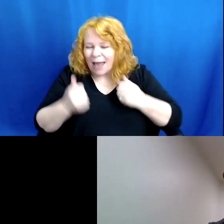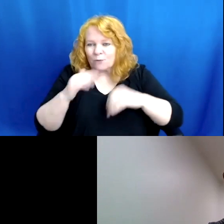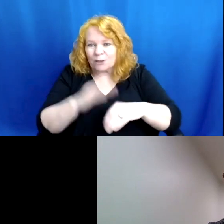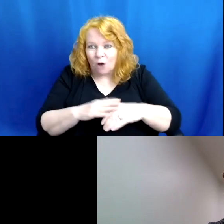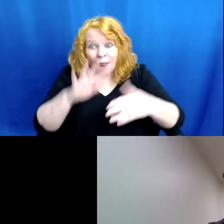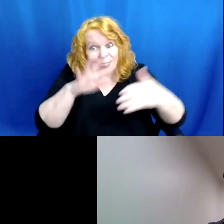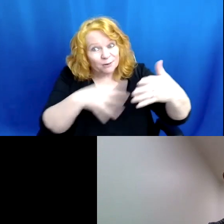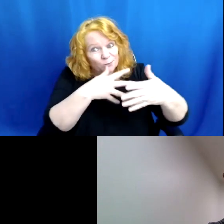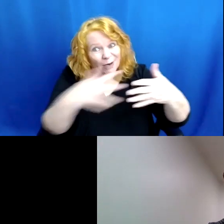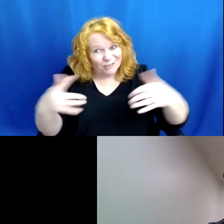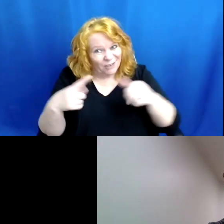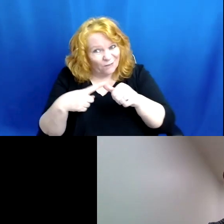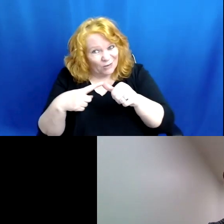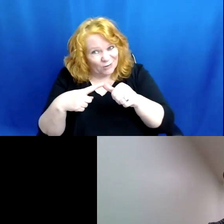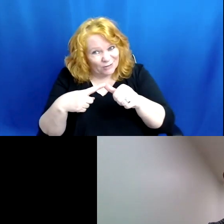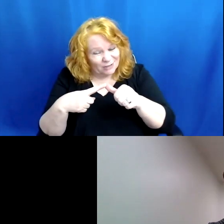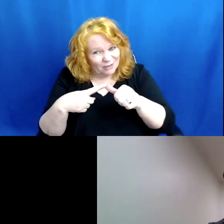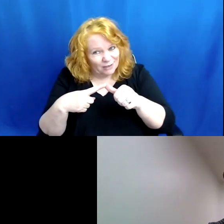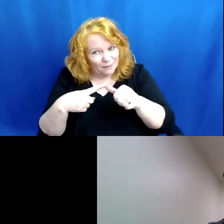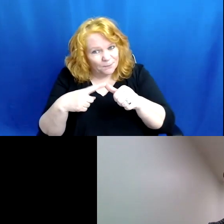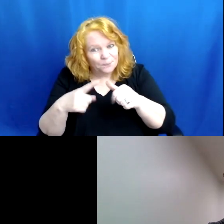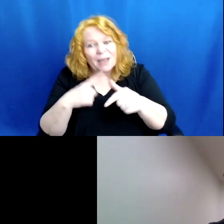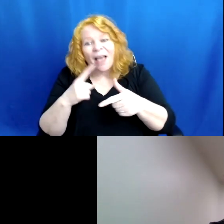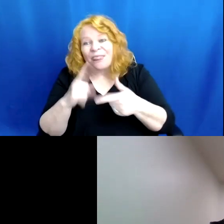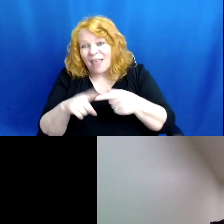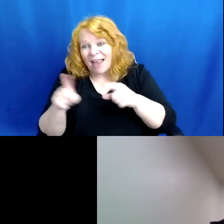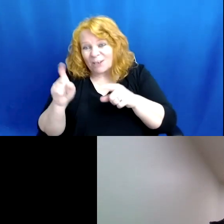You will have to like Gwyn’s Positive Eye Facebook page.